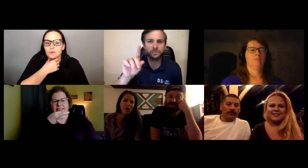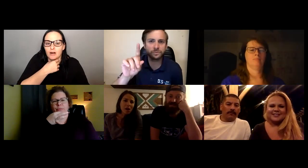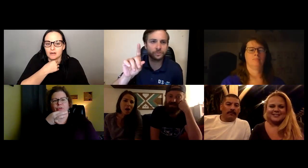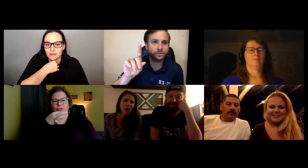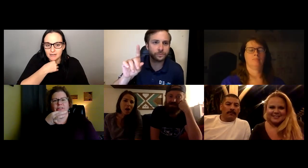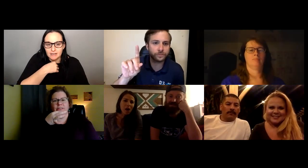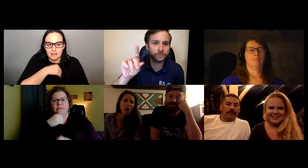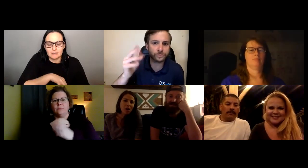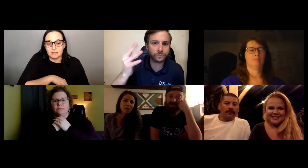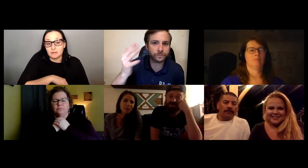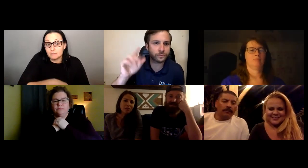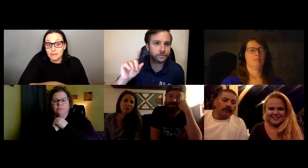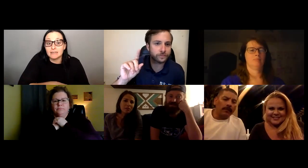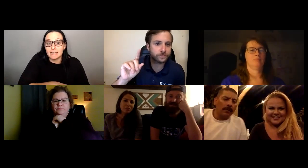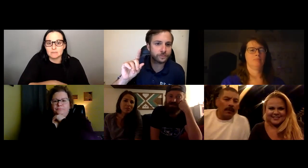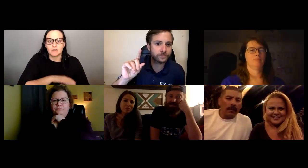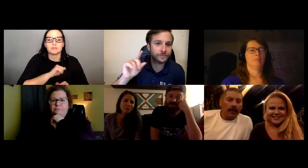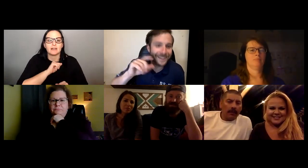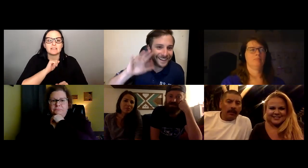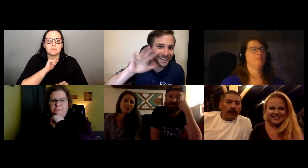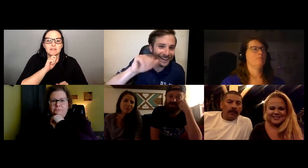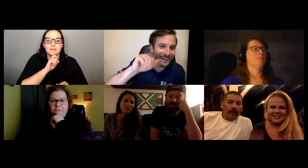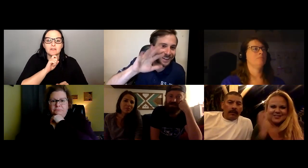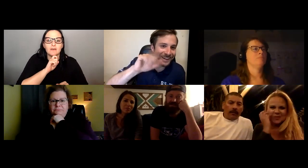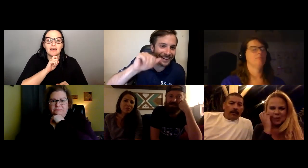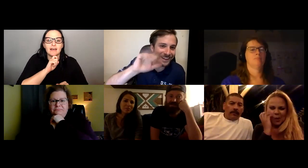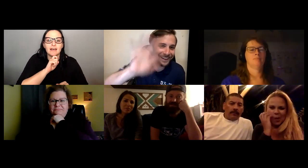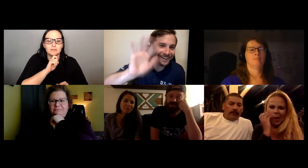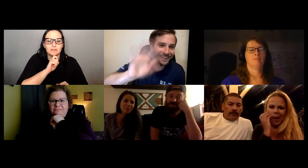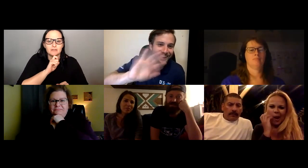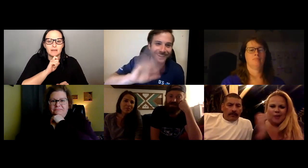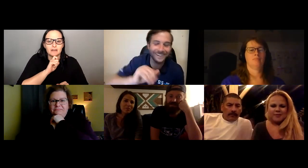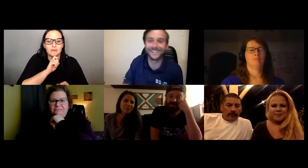are get an expert oh sorry elizabeth if you